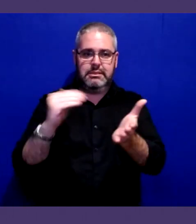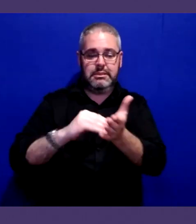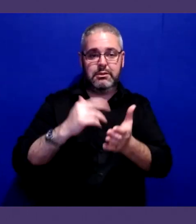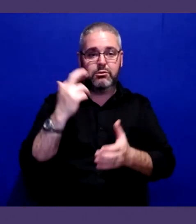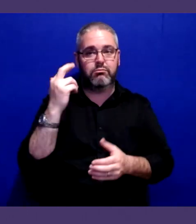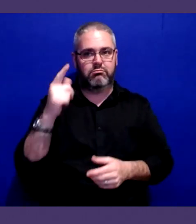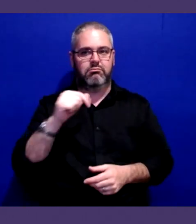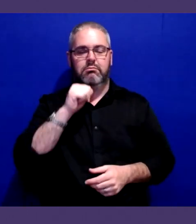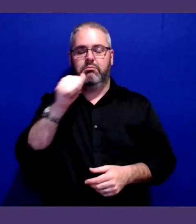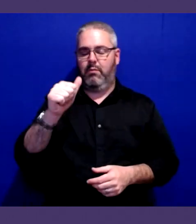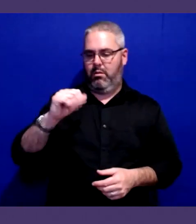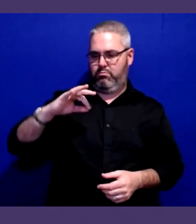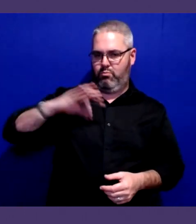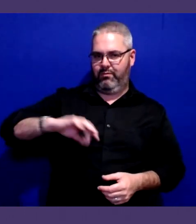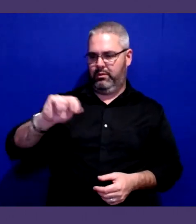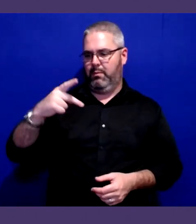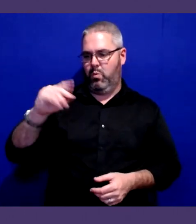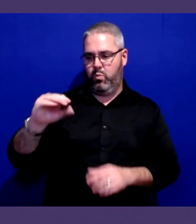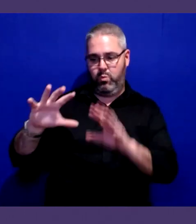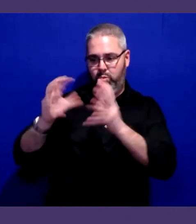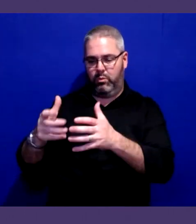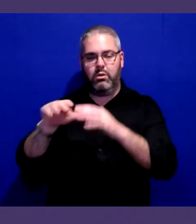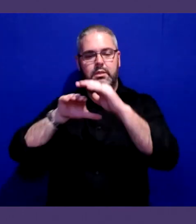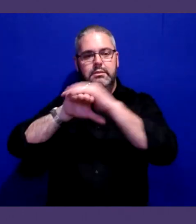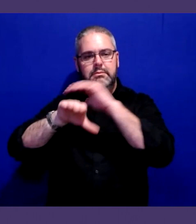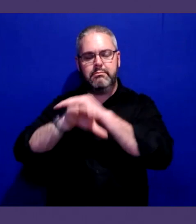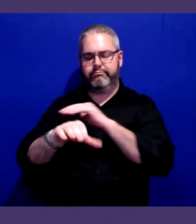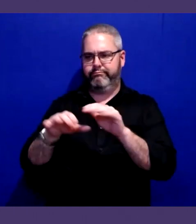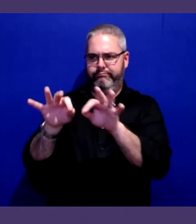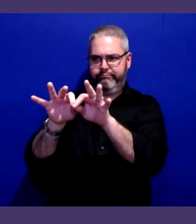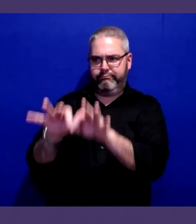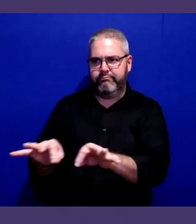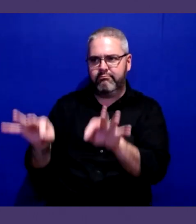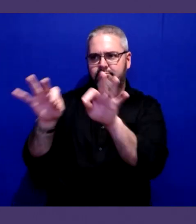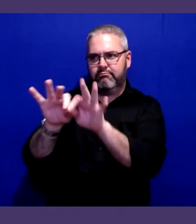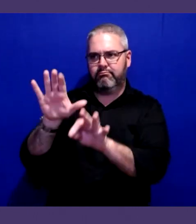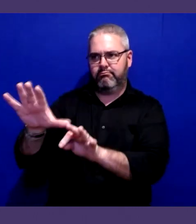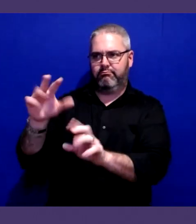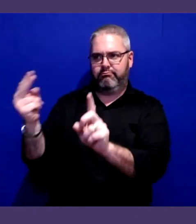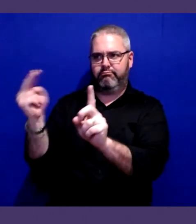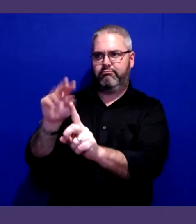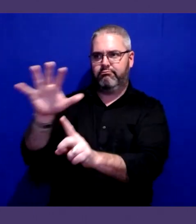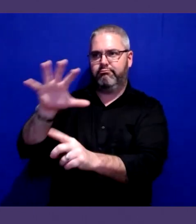With accessibility as a key aspect of the mission to work